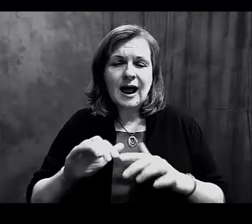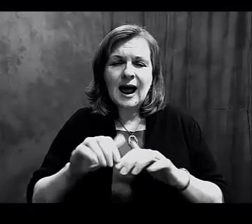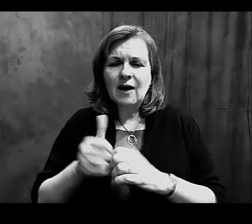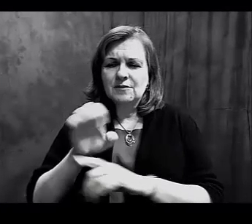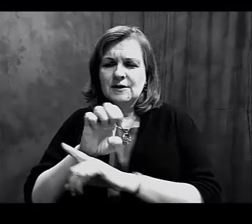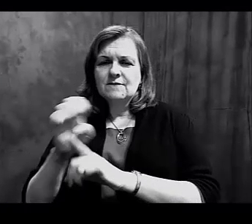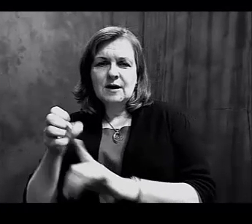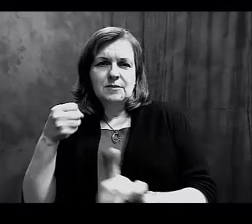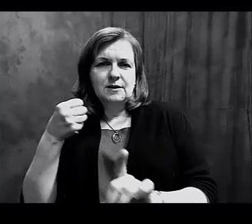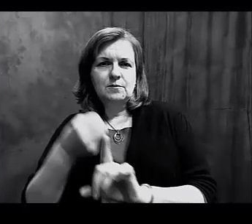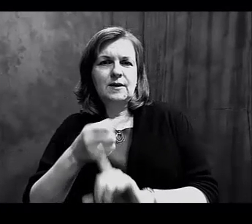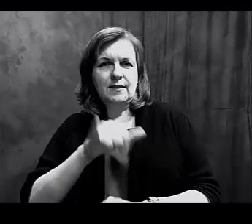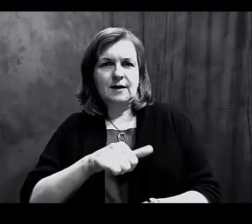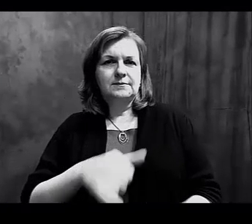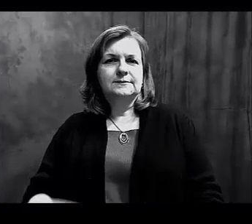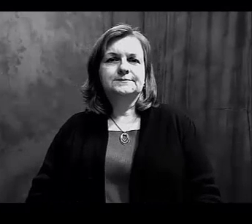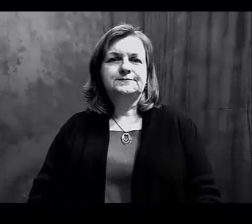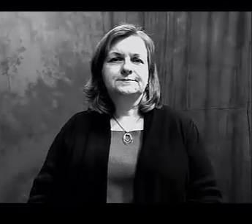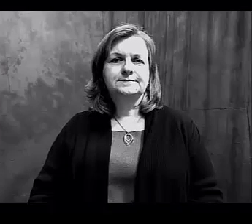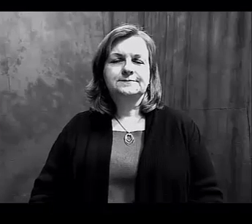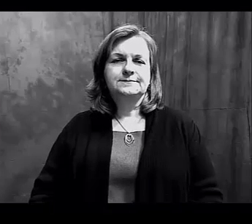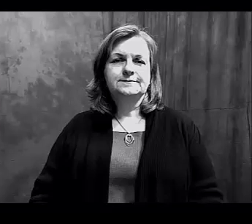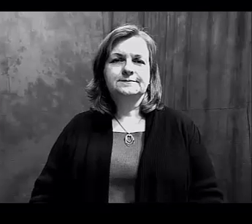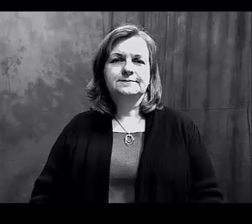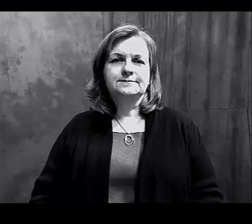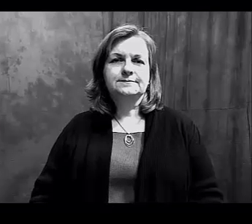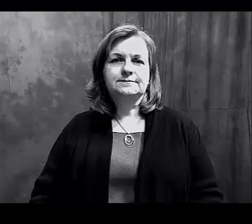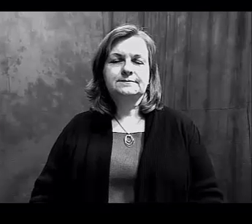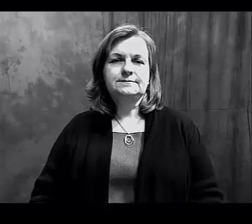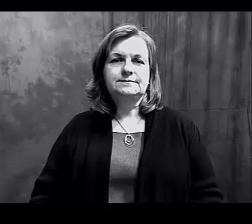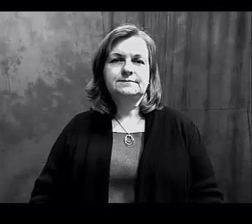how does the environment play a role in that??